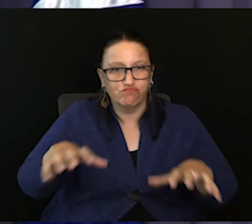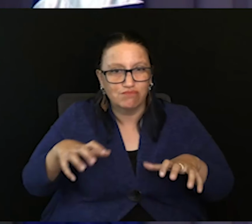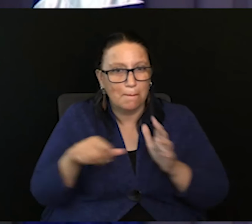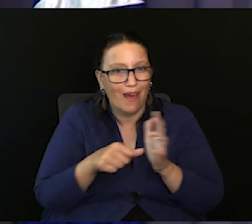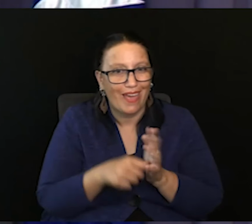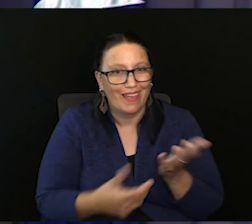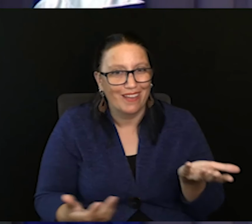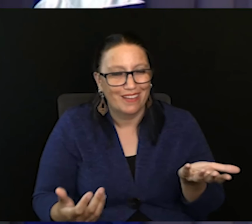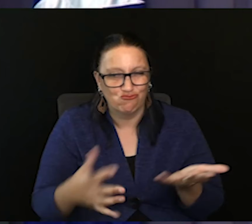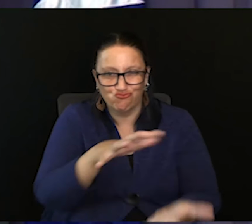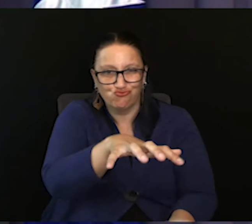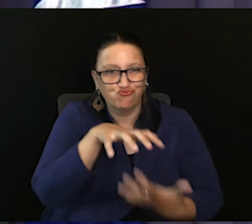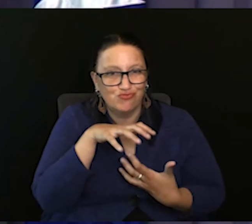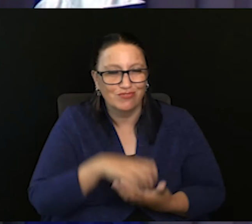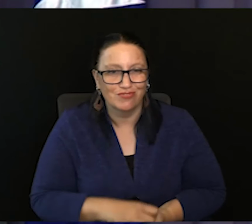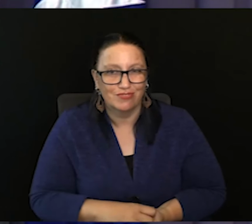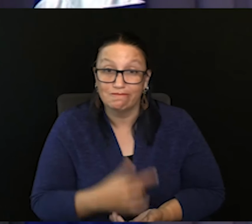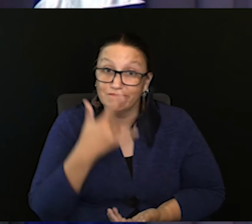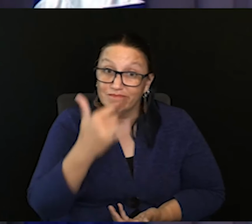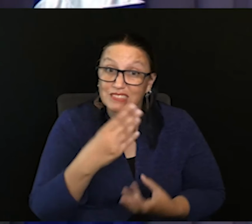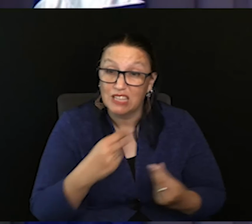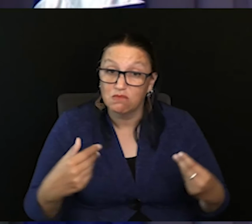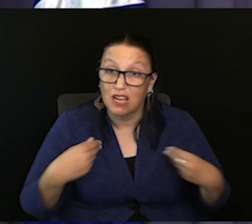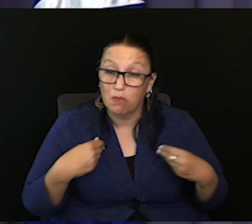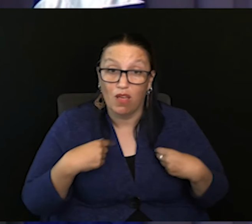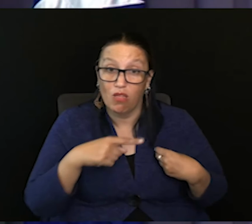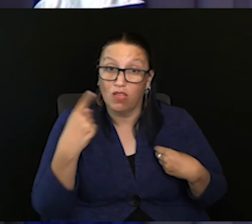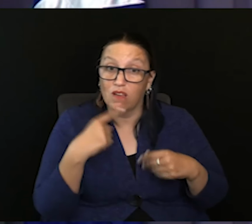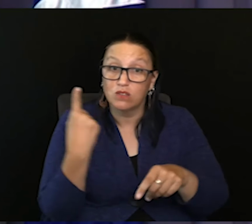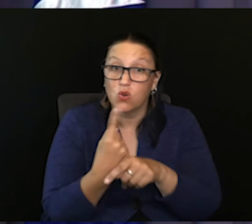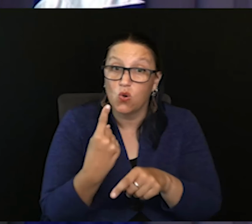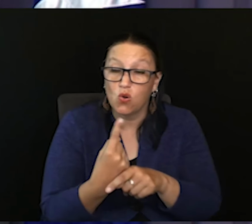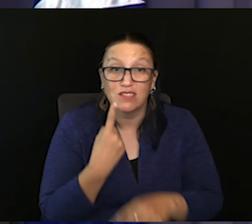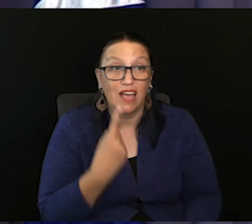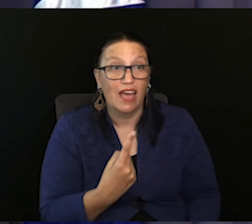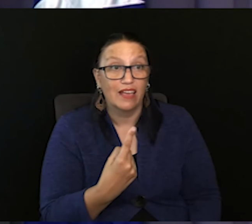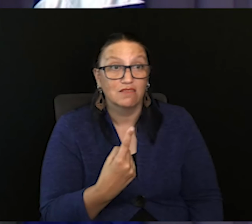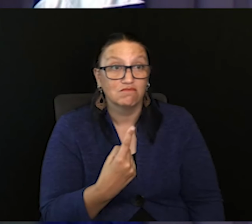make a lot of money when they can. We have had a lot of trouble with companies making false claims that, for example,